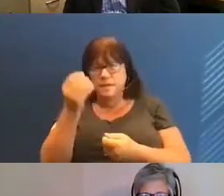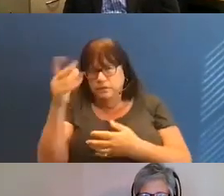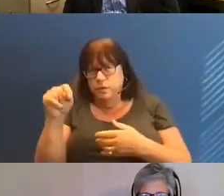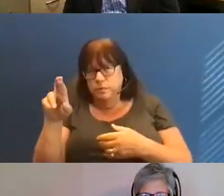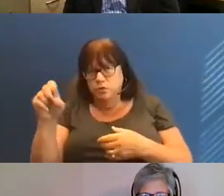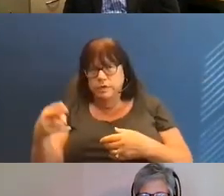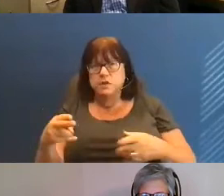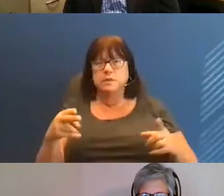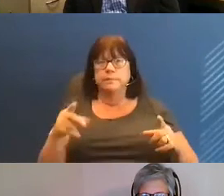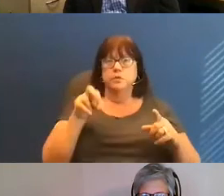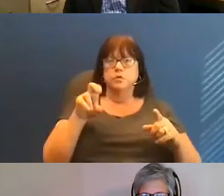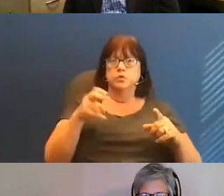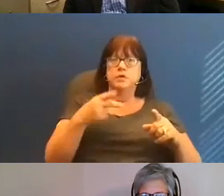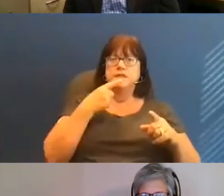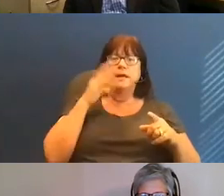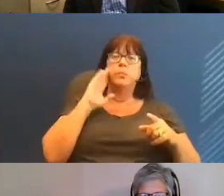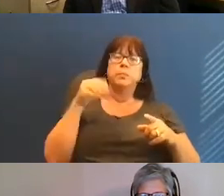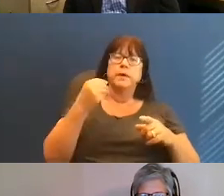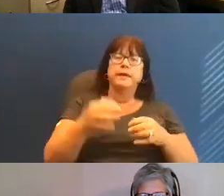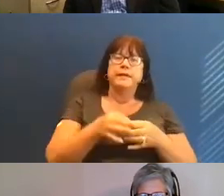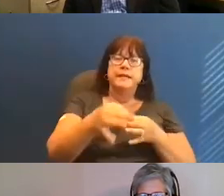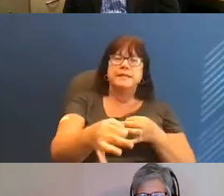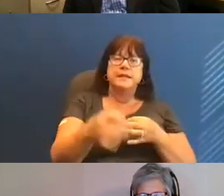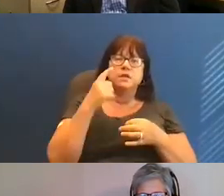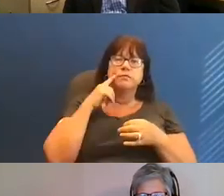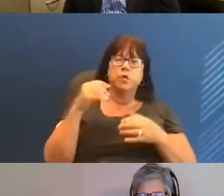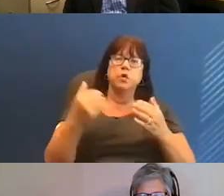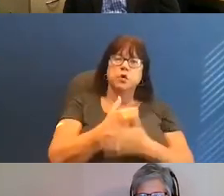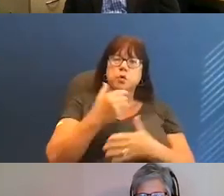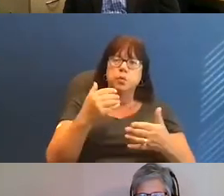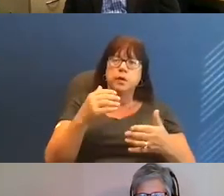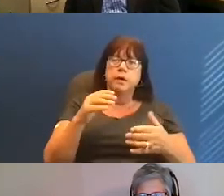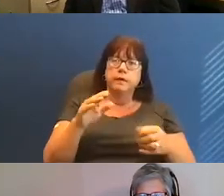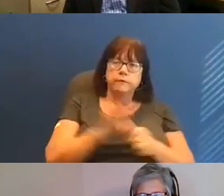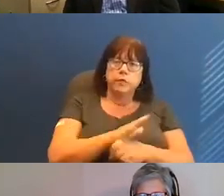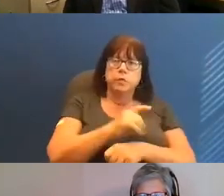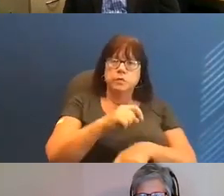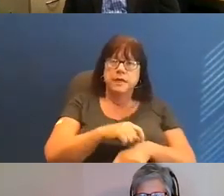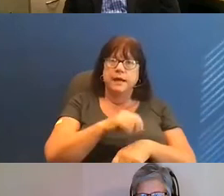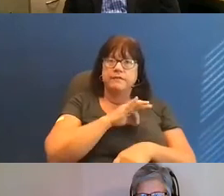gonna grant an extension only for new full-time faculty, for one week. If you want to take a